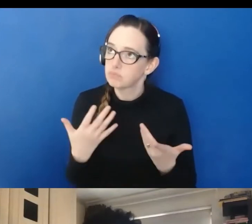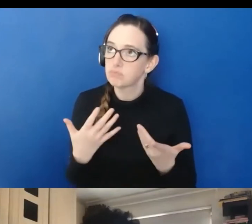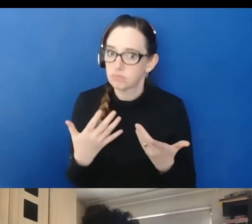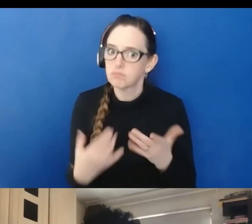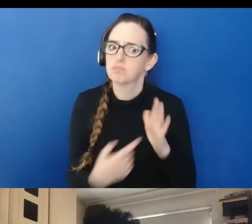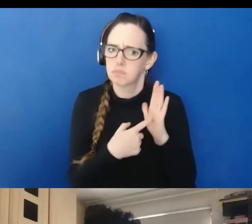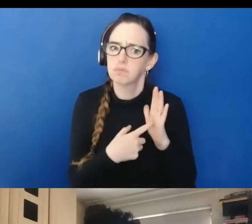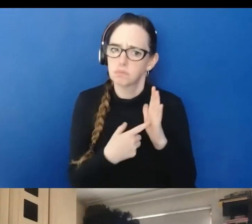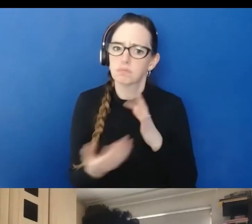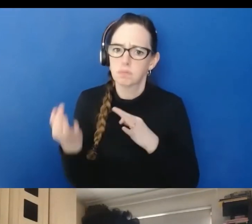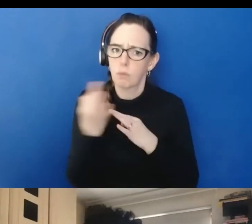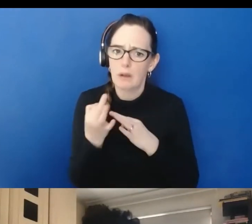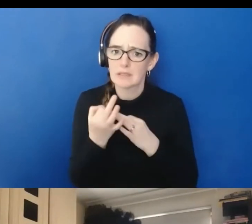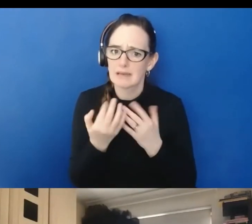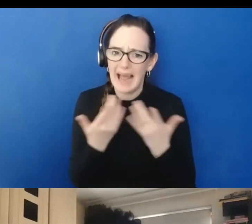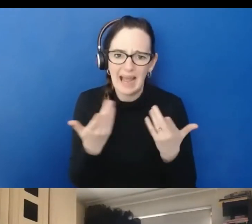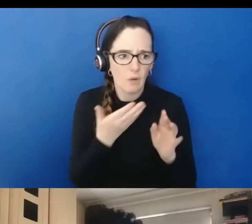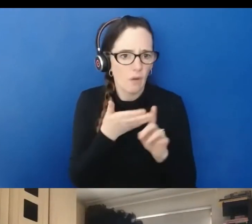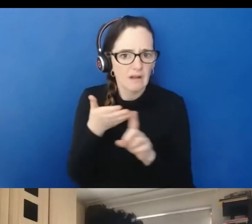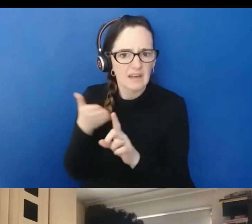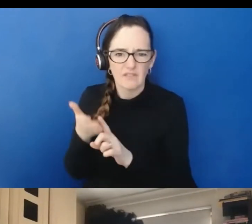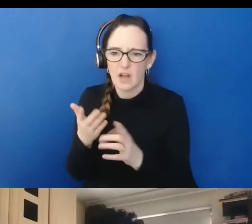there are so many things clashing and so many issues